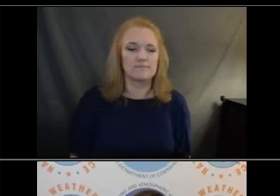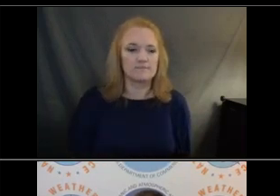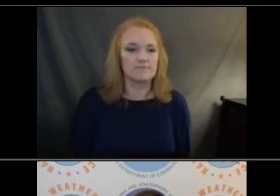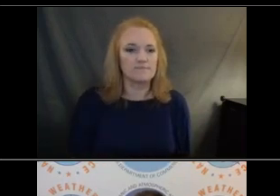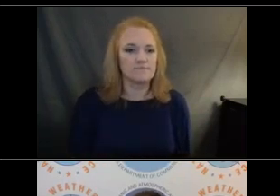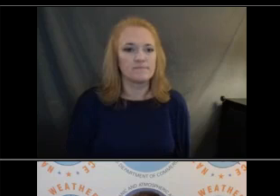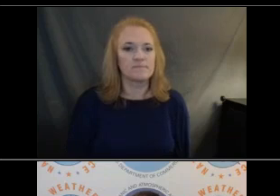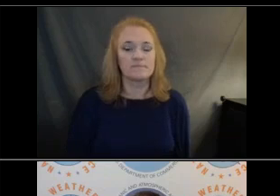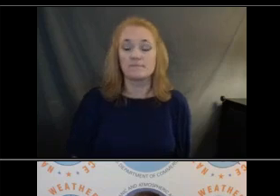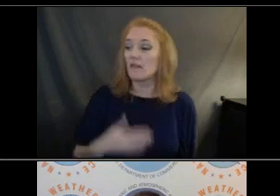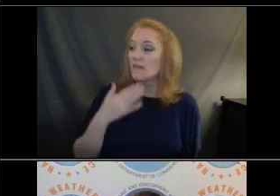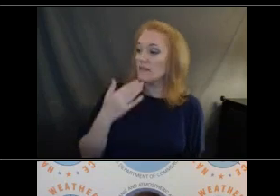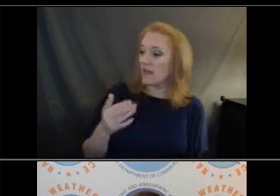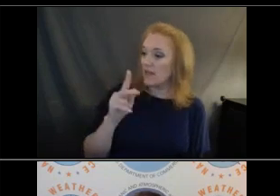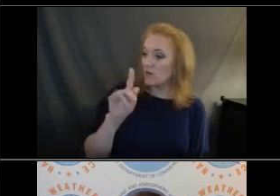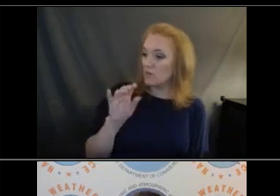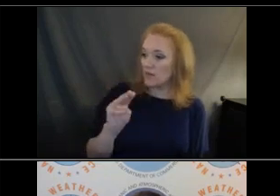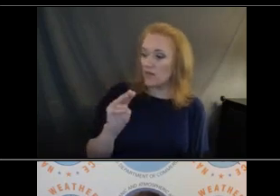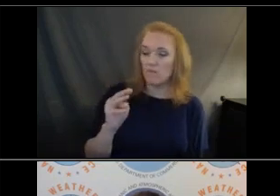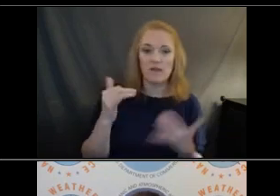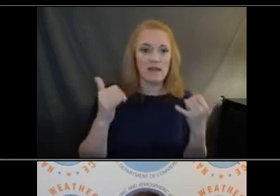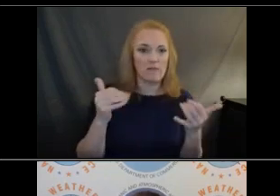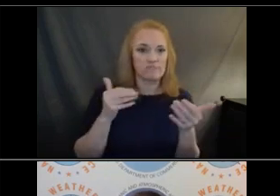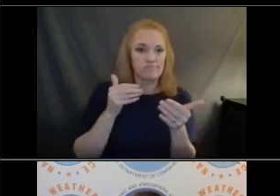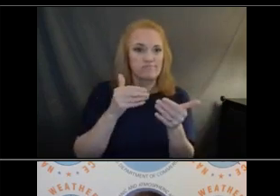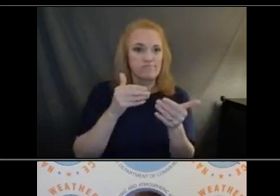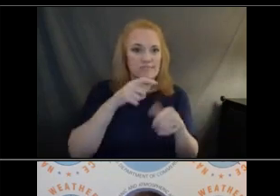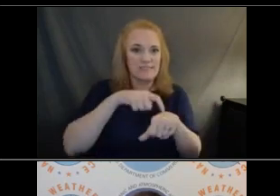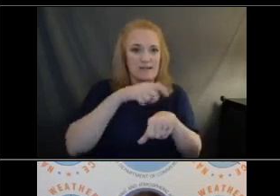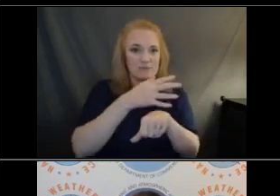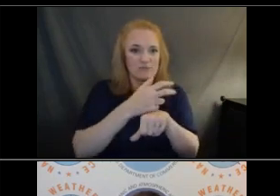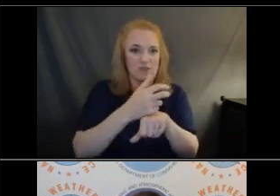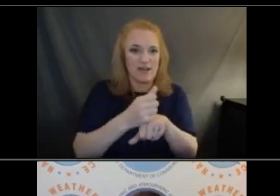Thank you Kim, and I know we're coming down to the end time here, just a real quick question,